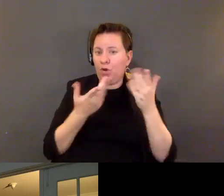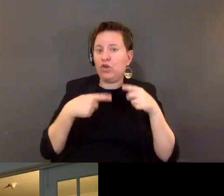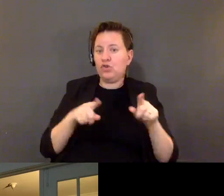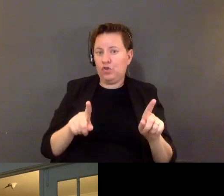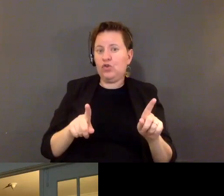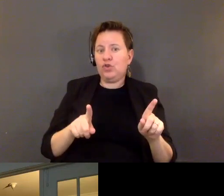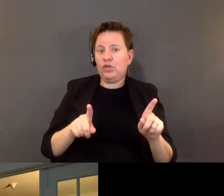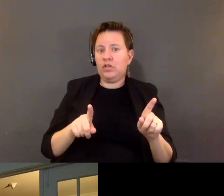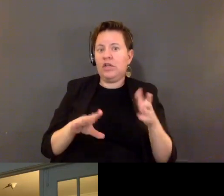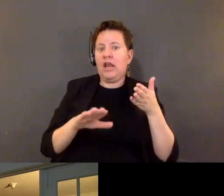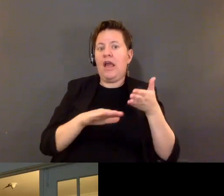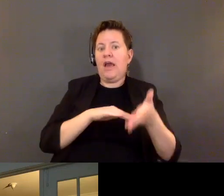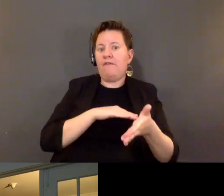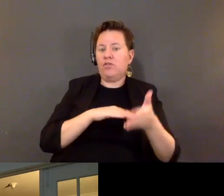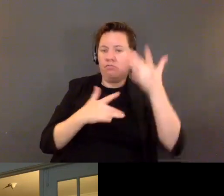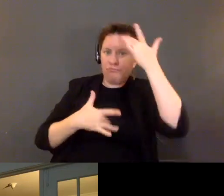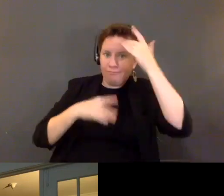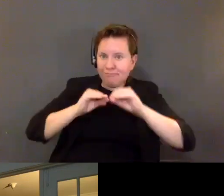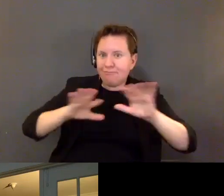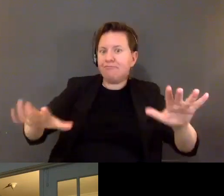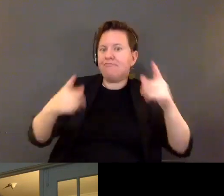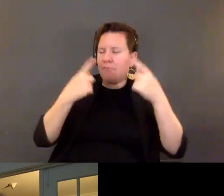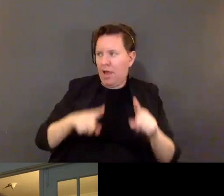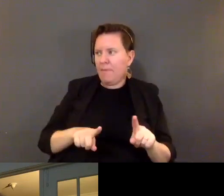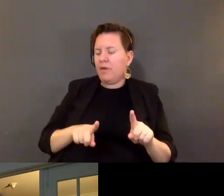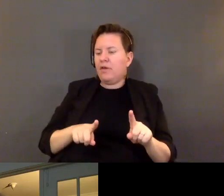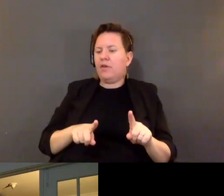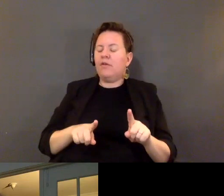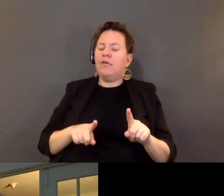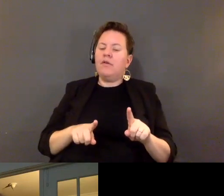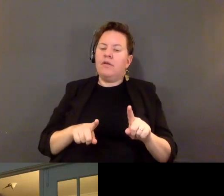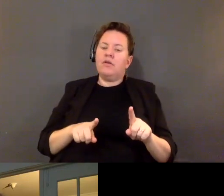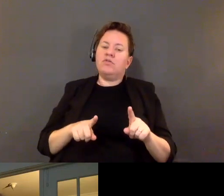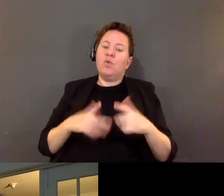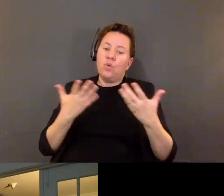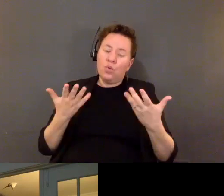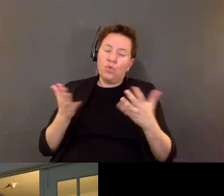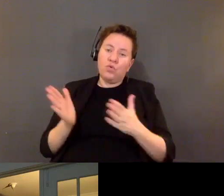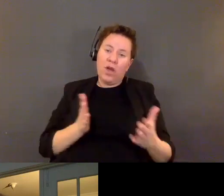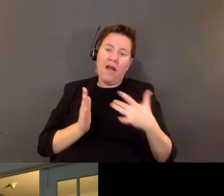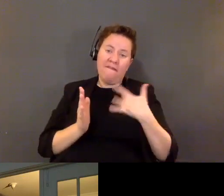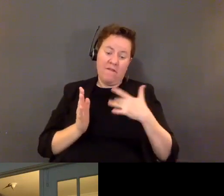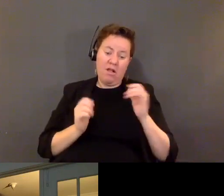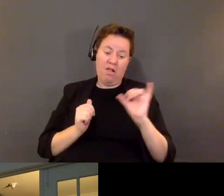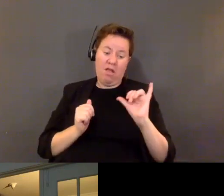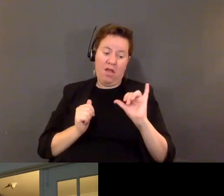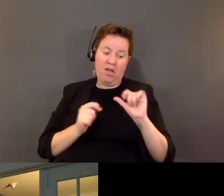after the outbreak happened and so there's a way that i feel like exactly the way you say